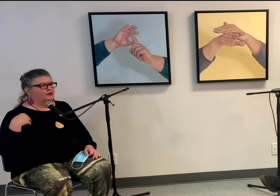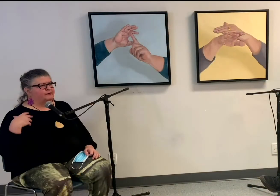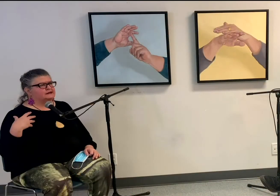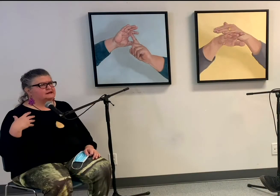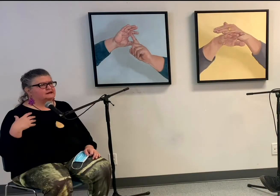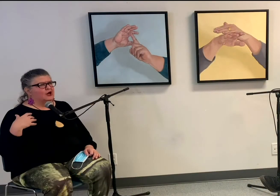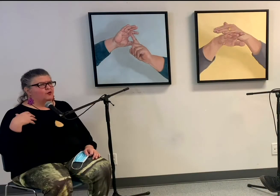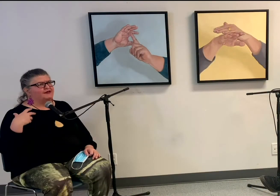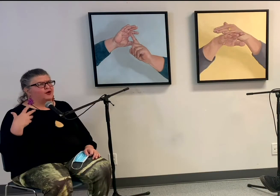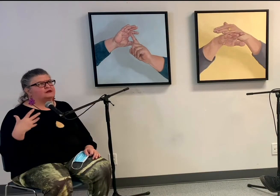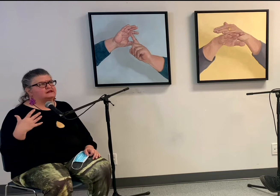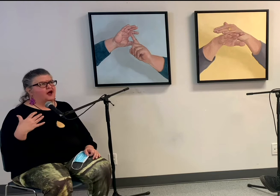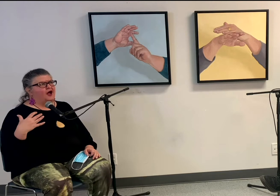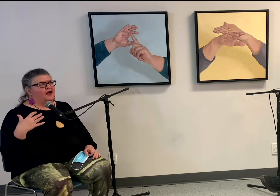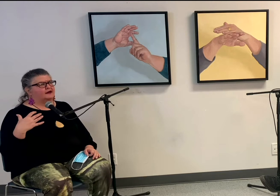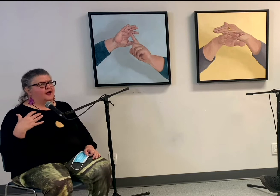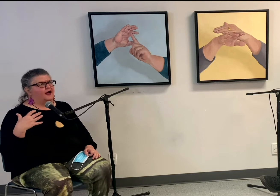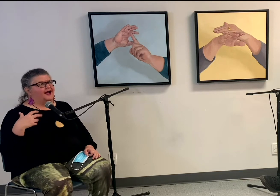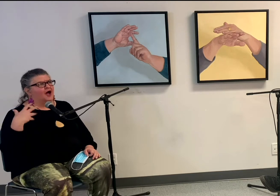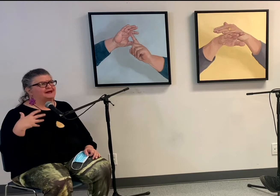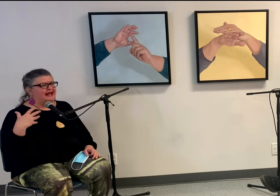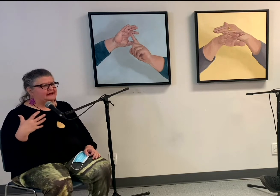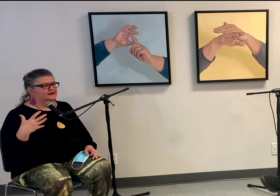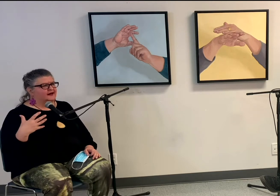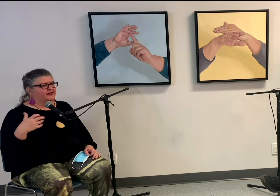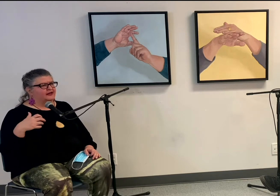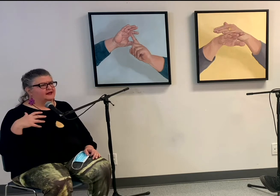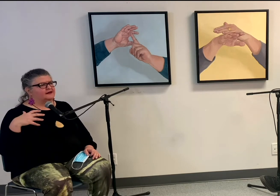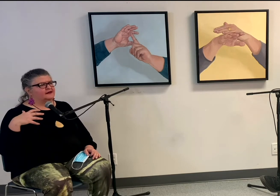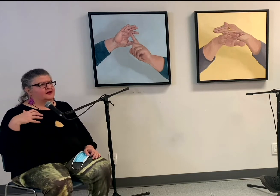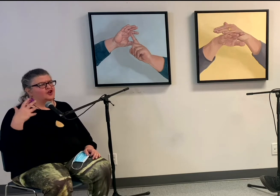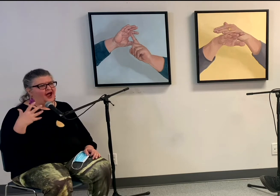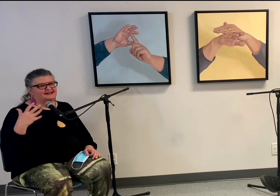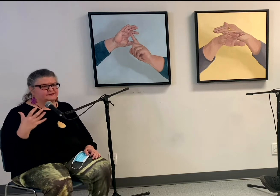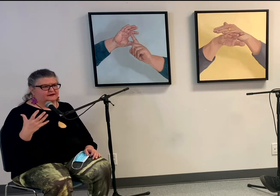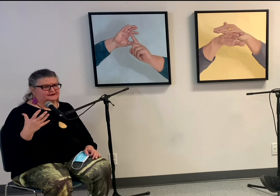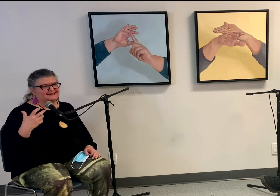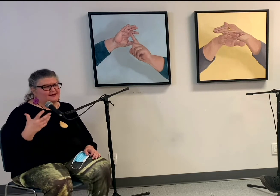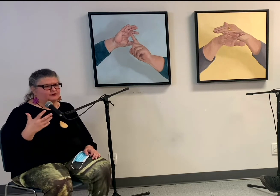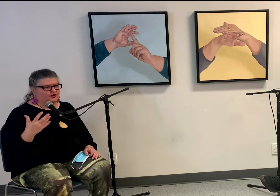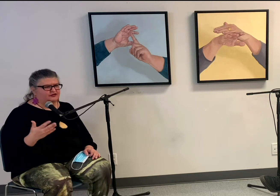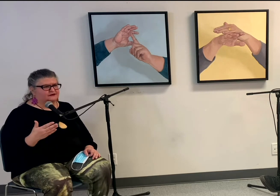we've been we've been focused on accomadating, the non disabled world.